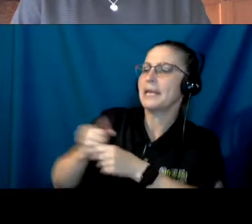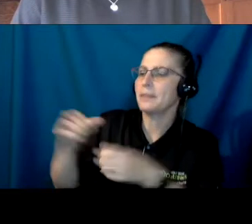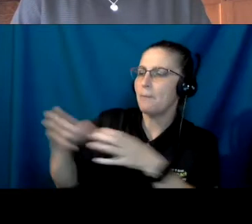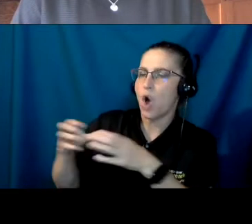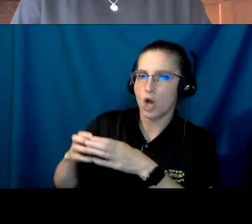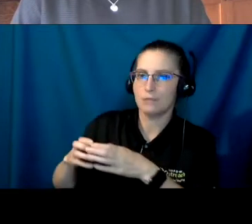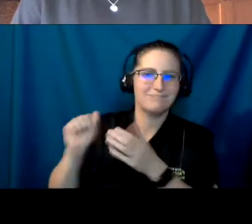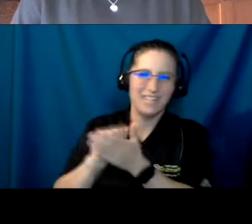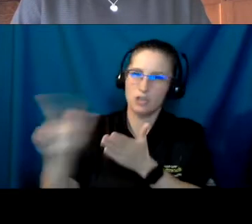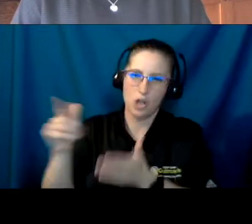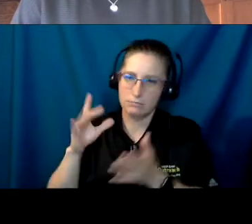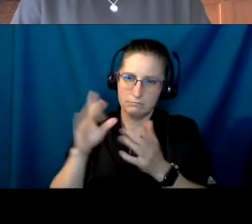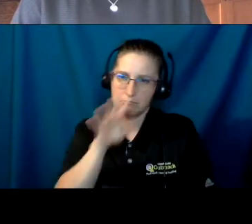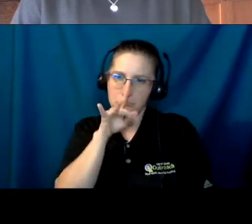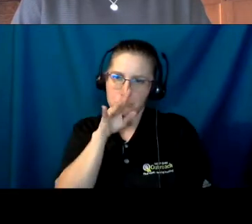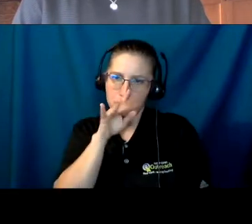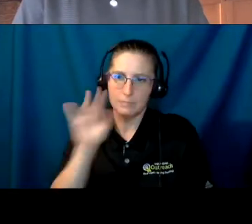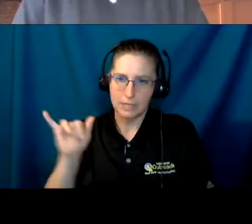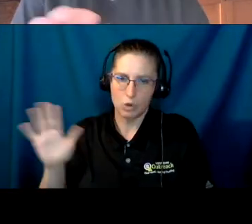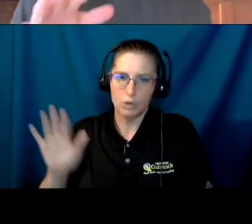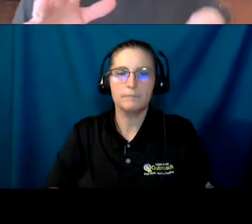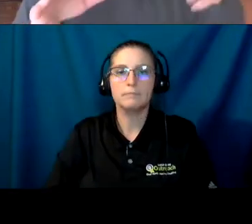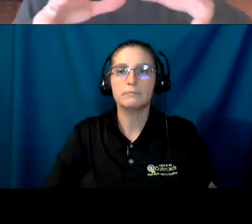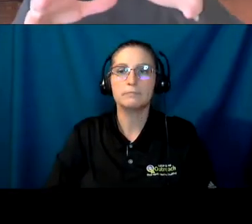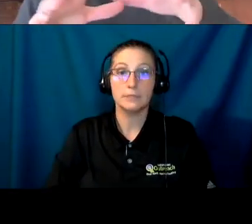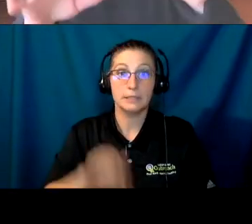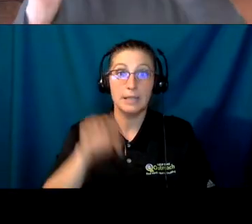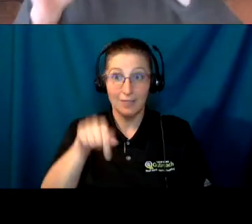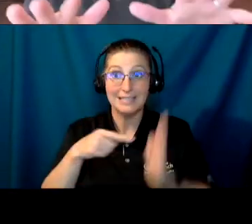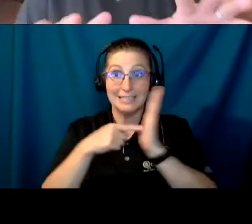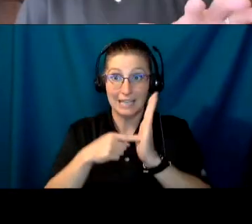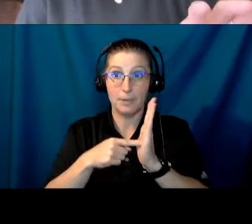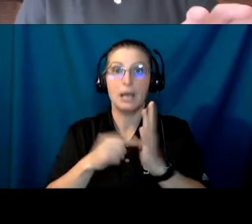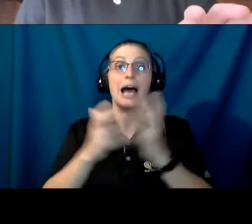so what was really cool is all of this was an example of there was a lot of things happening